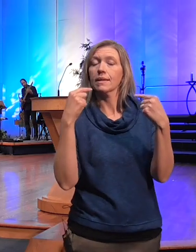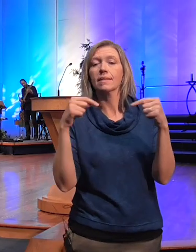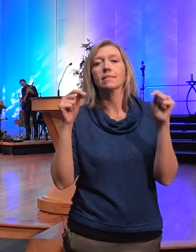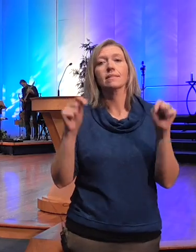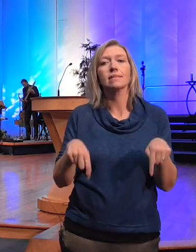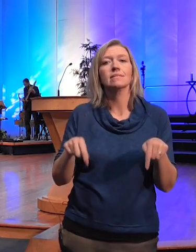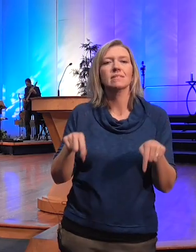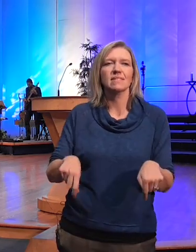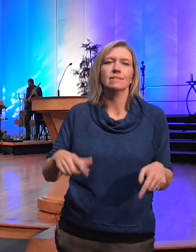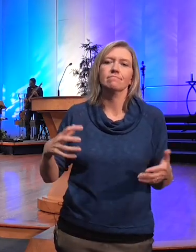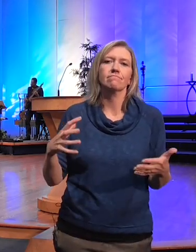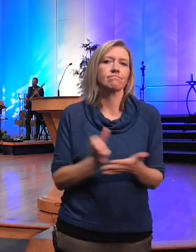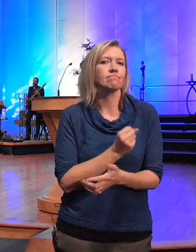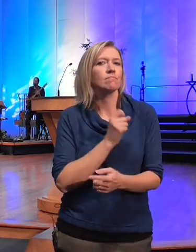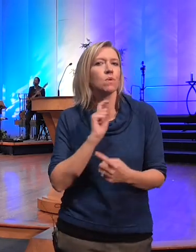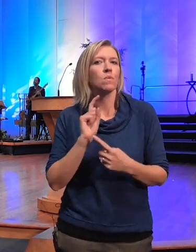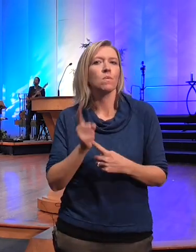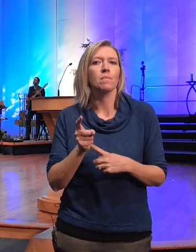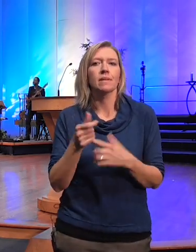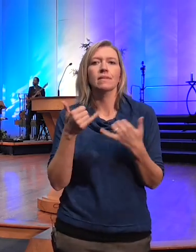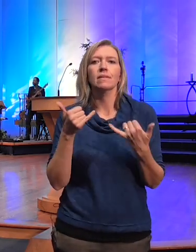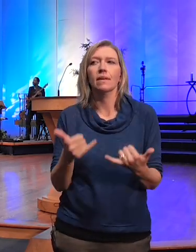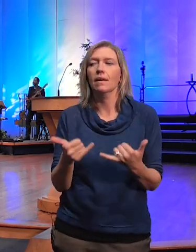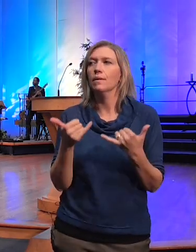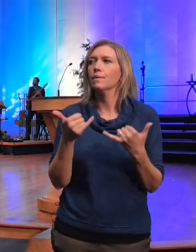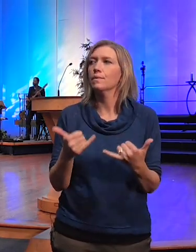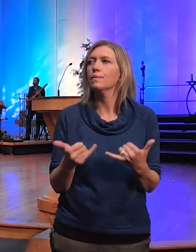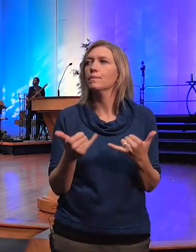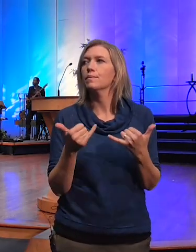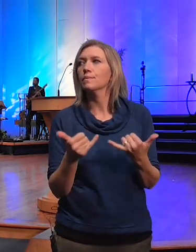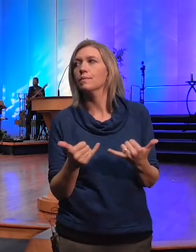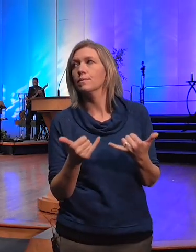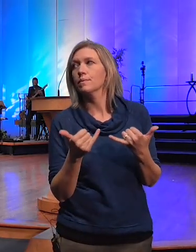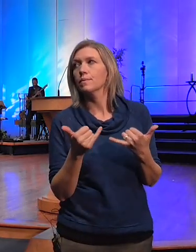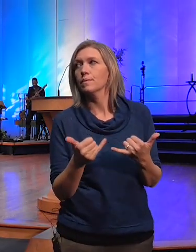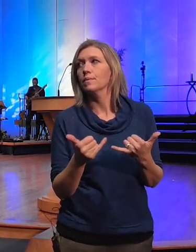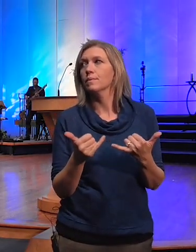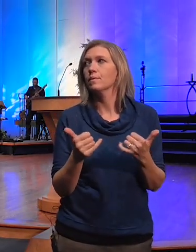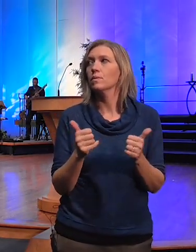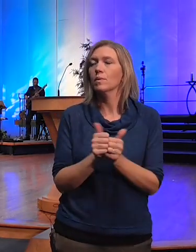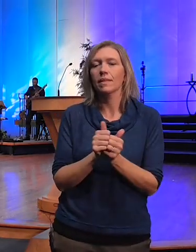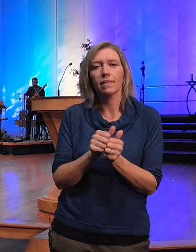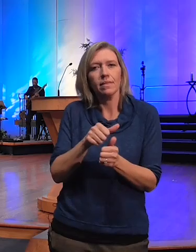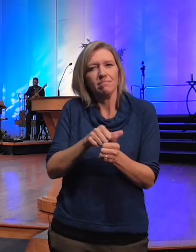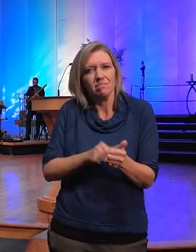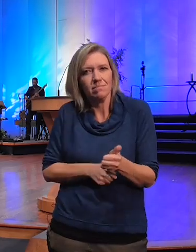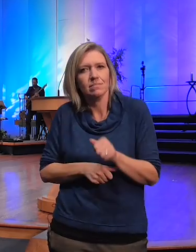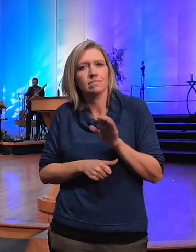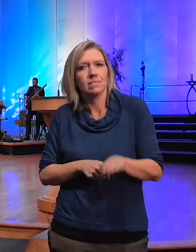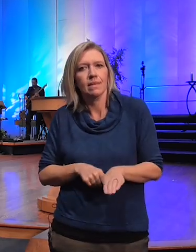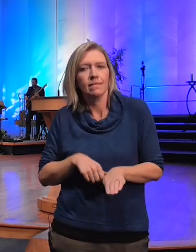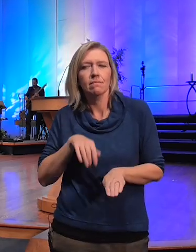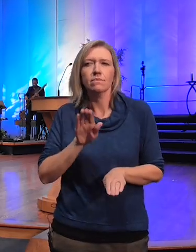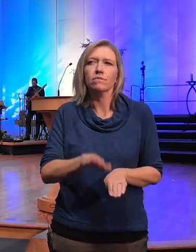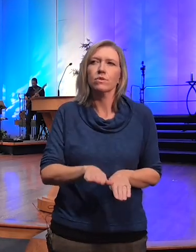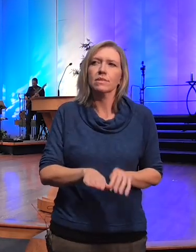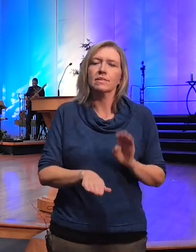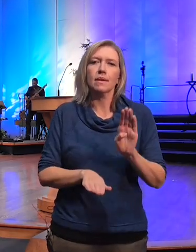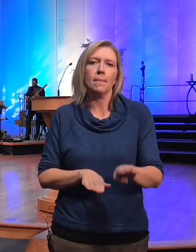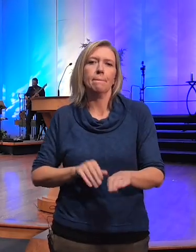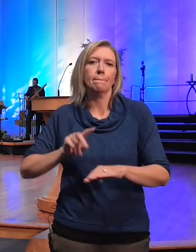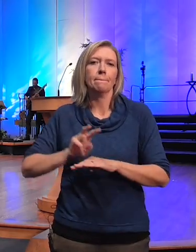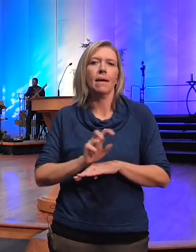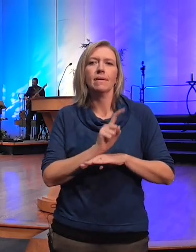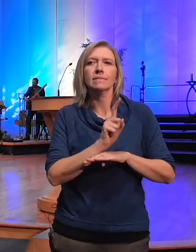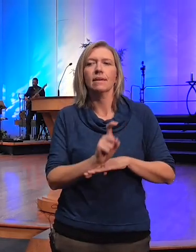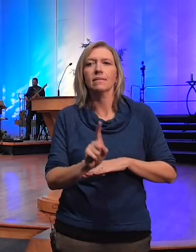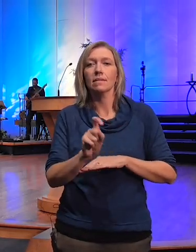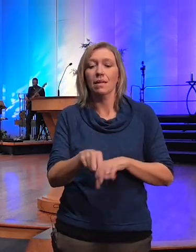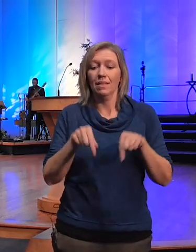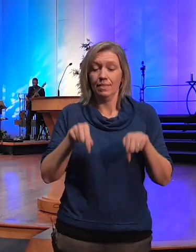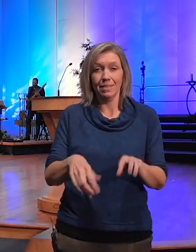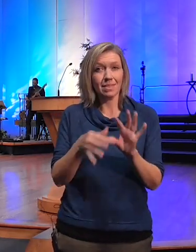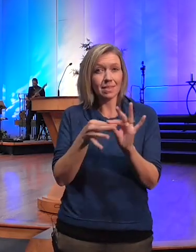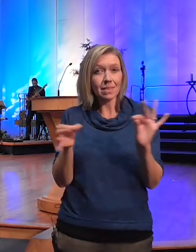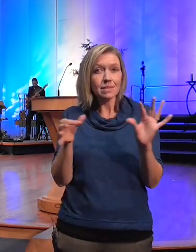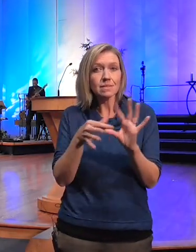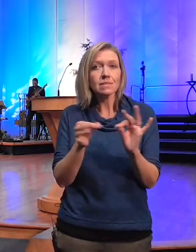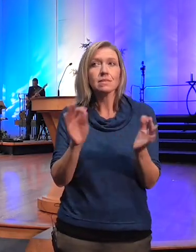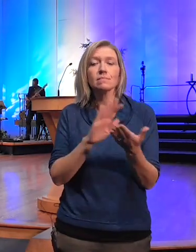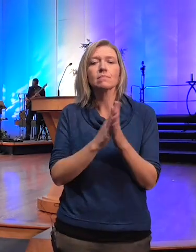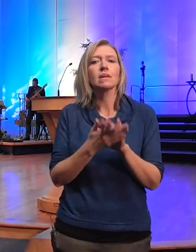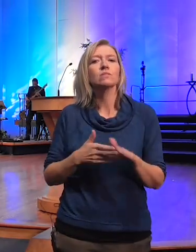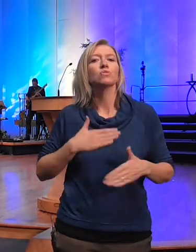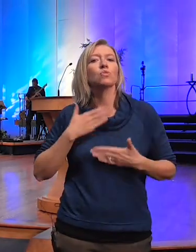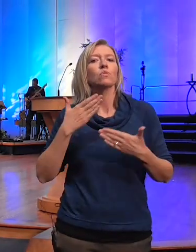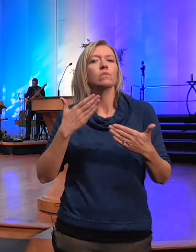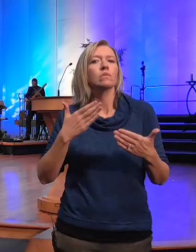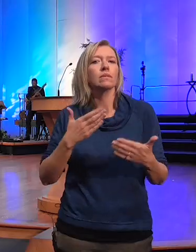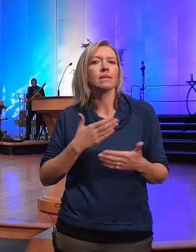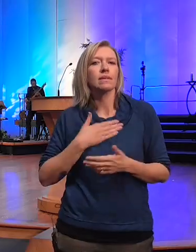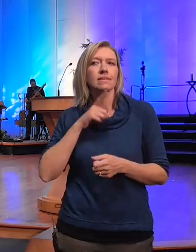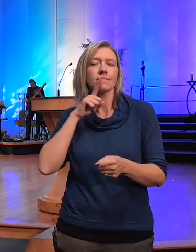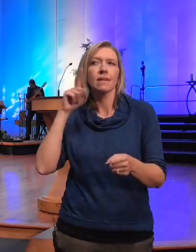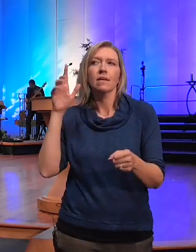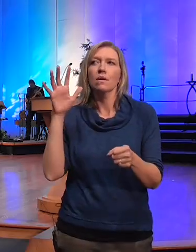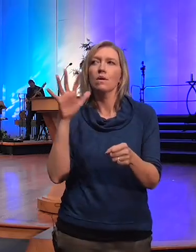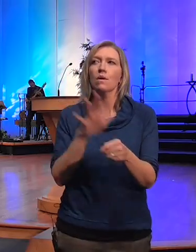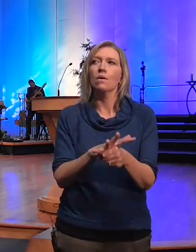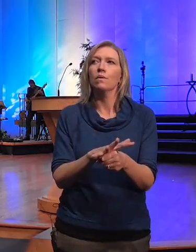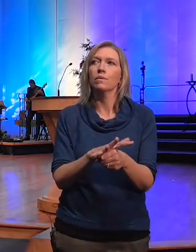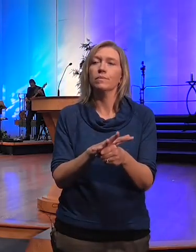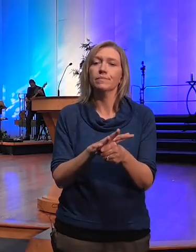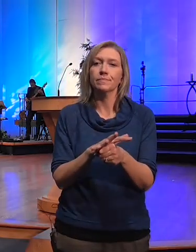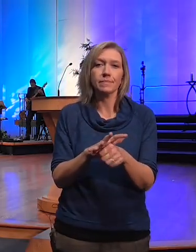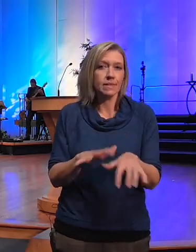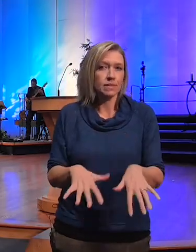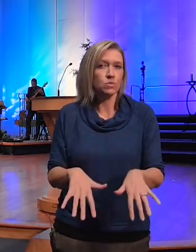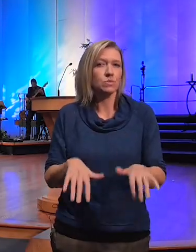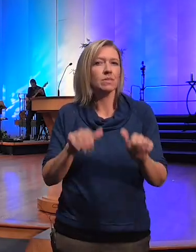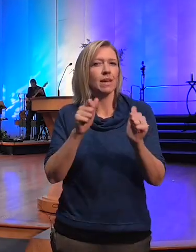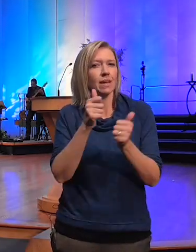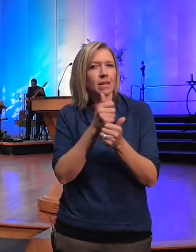this be the moment now with every step I take let this be my joy found you take